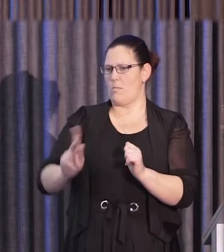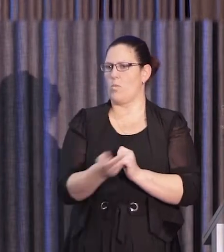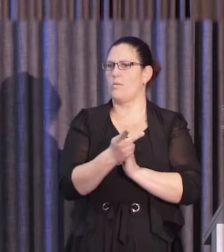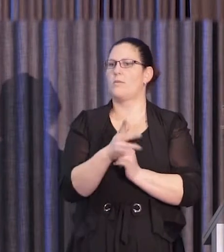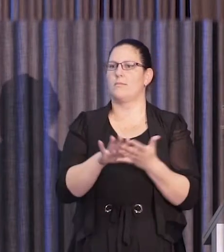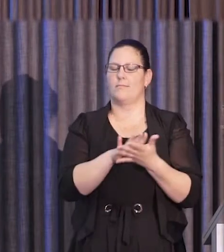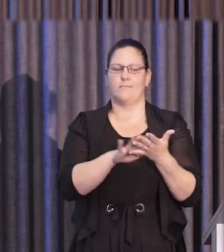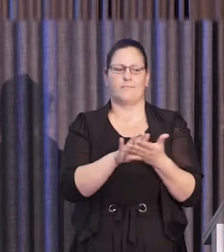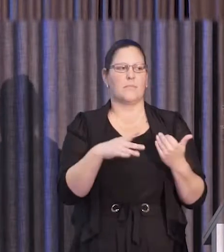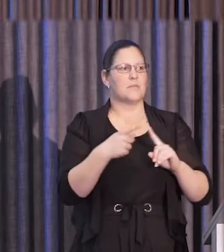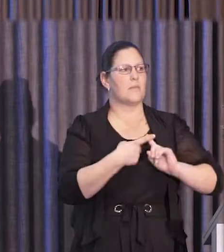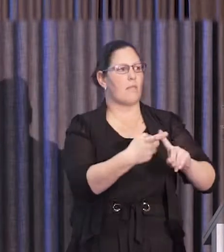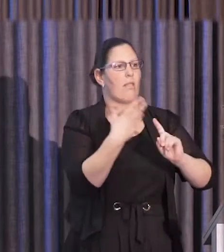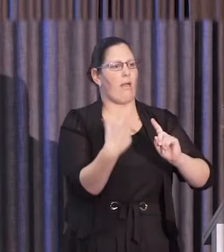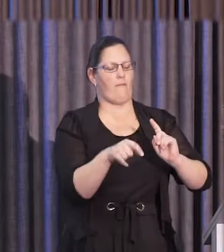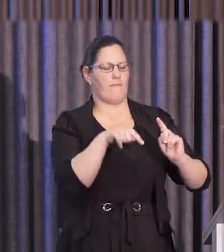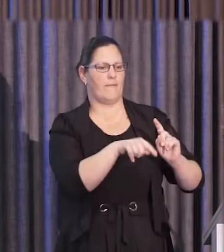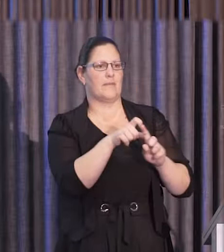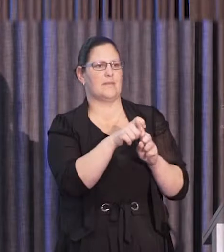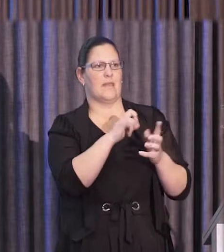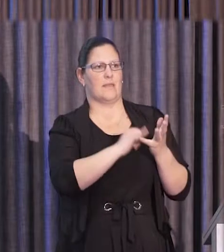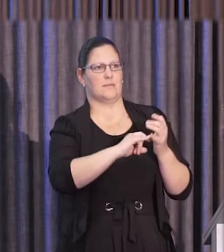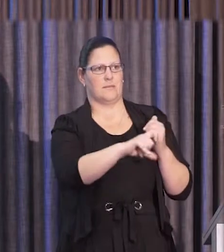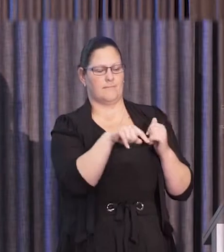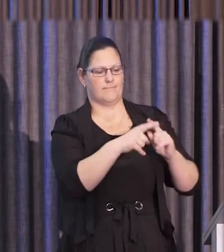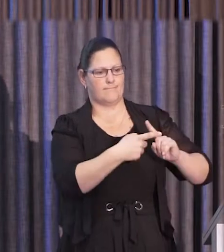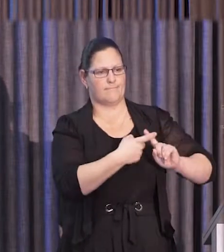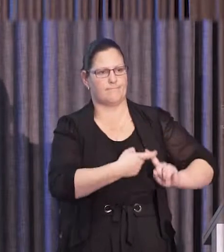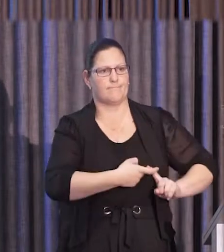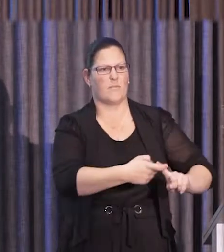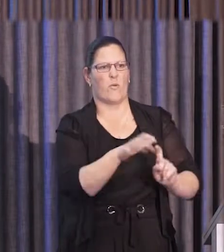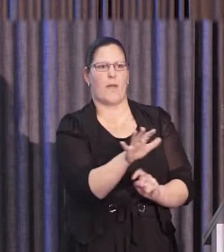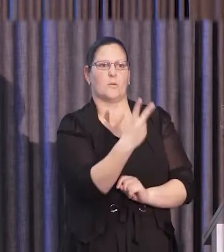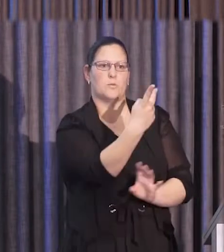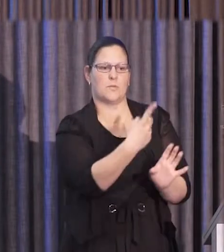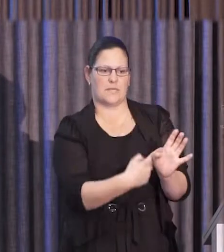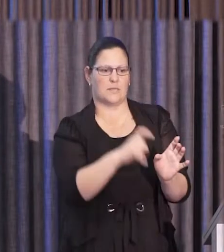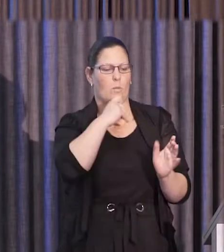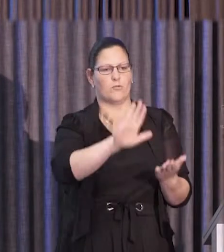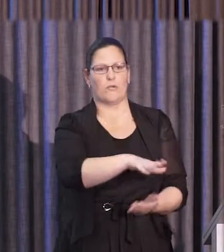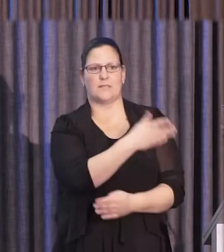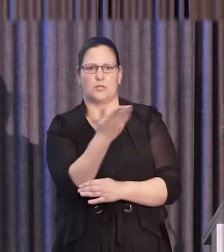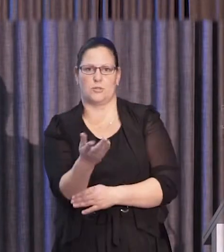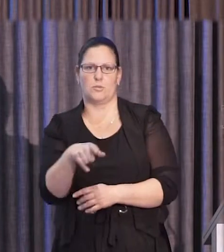over to the National Disability Insurance Agency. Policy and Service Design, which is where I sit.